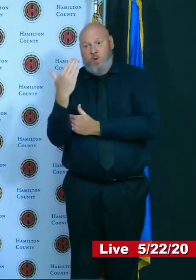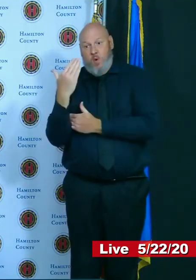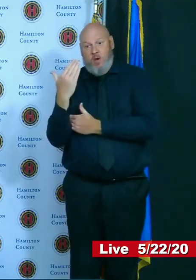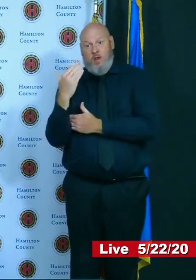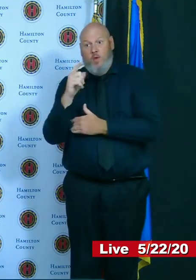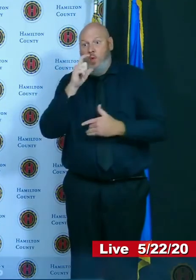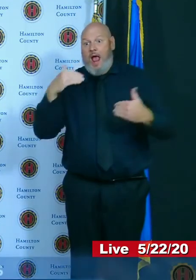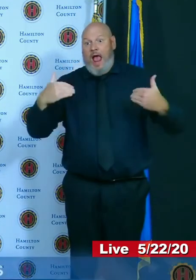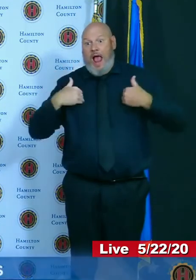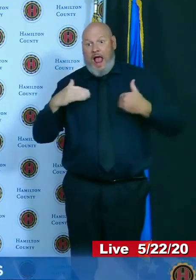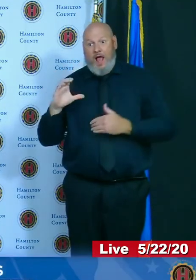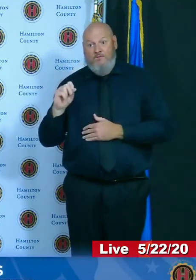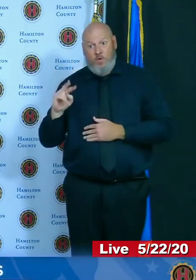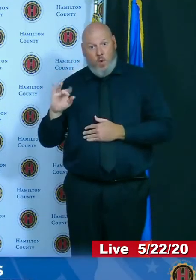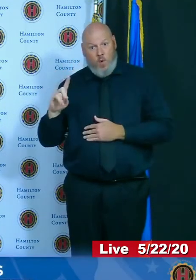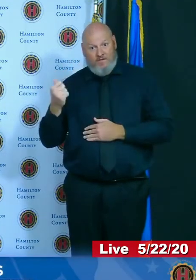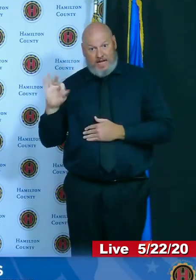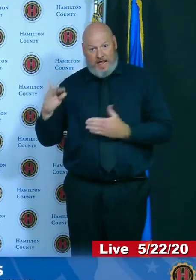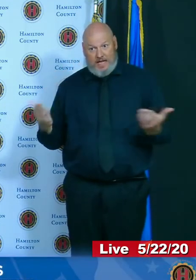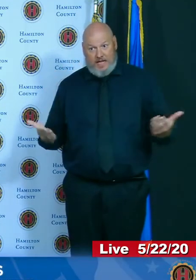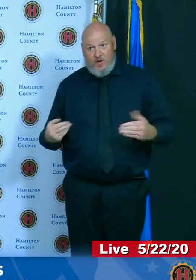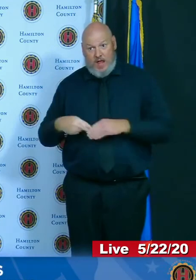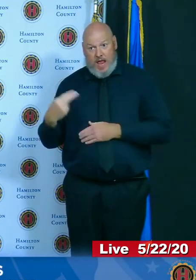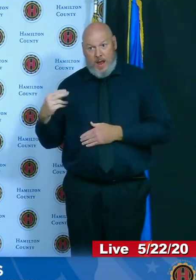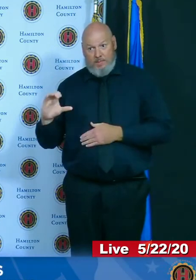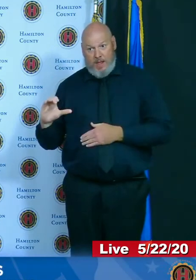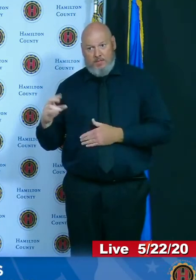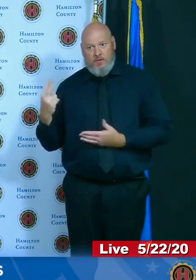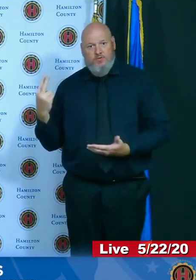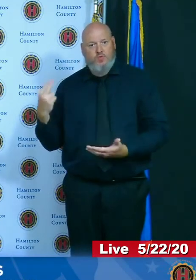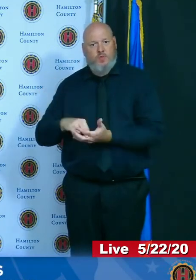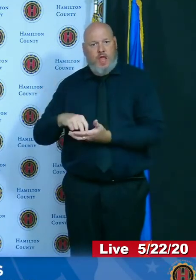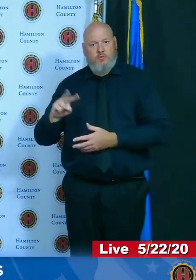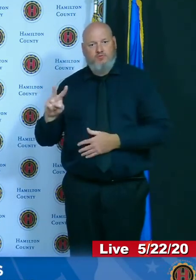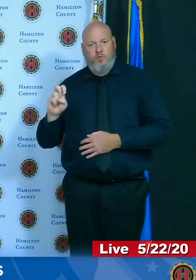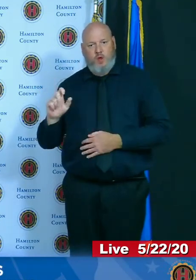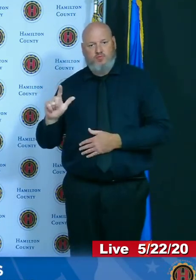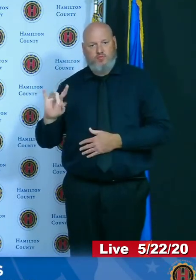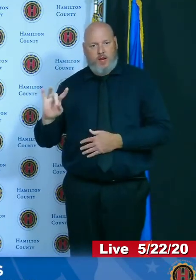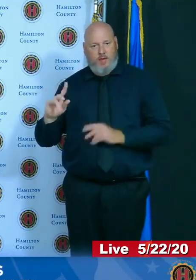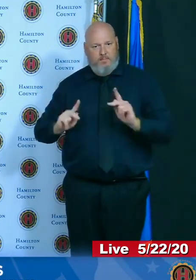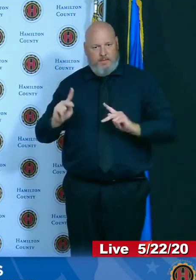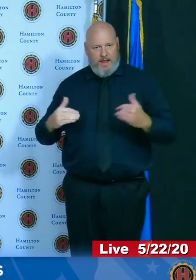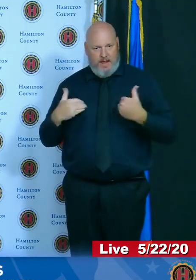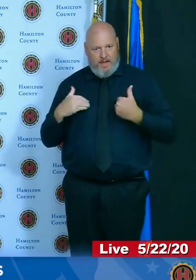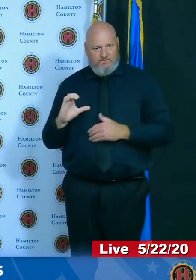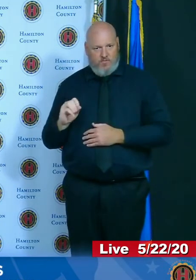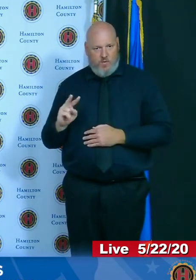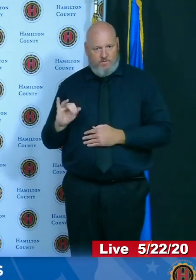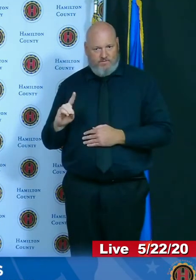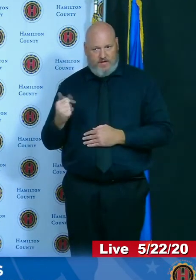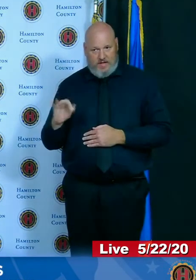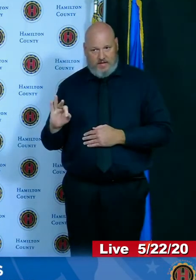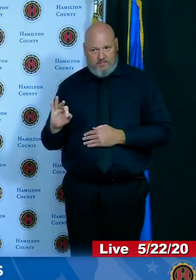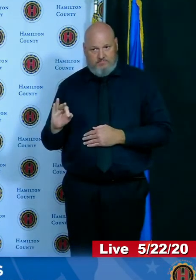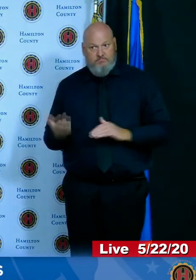County stand at 2228 the delta from Monday the last time we had a briefing